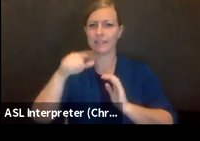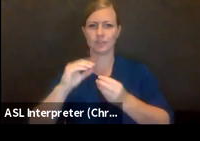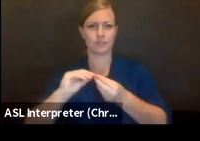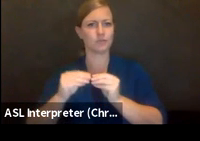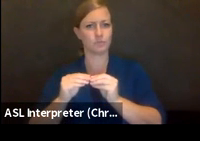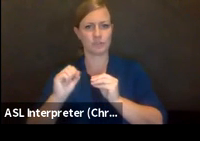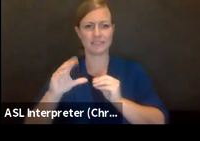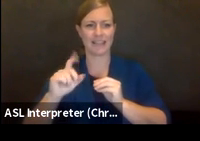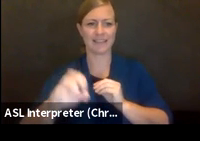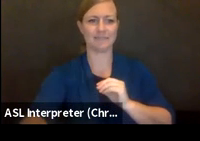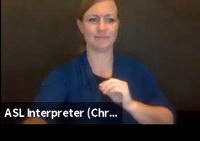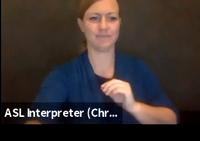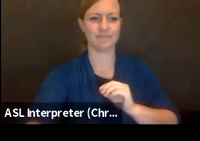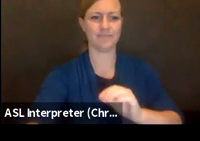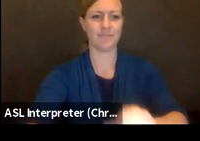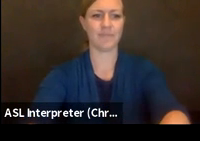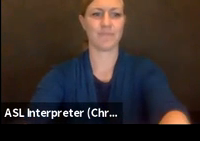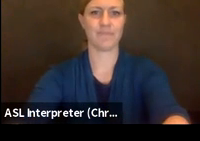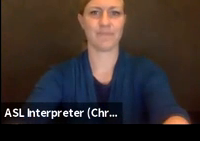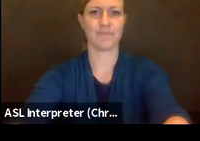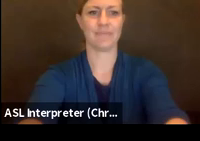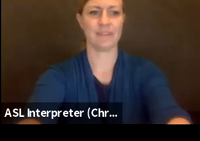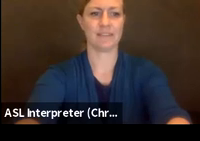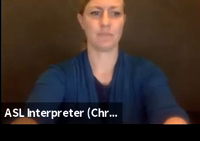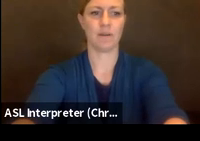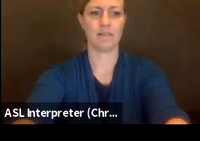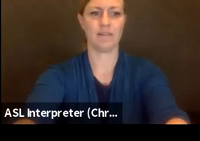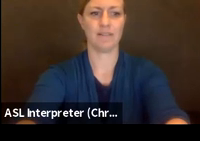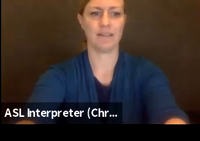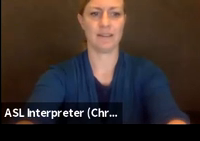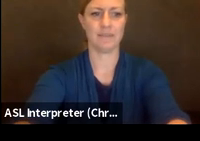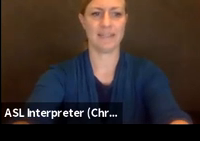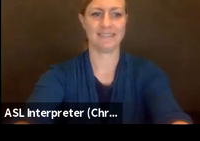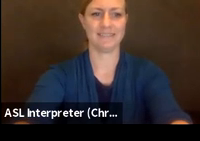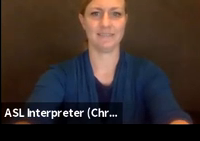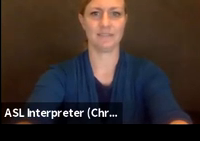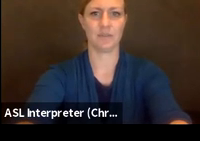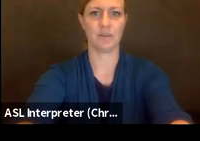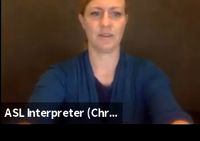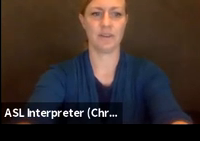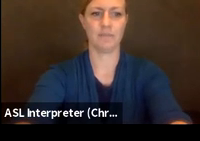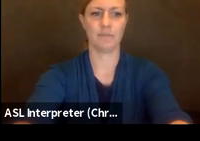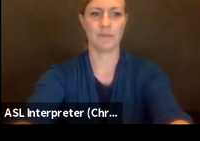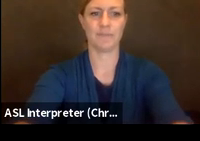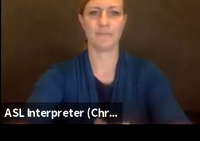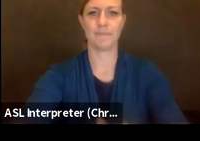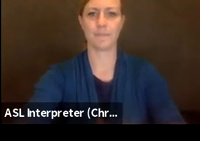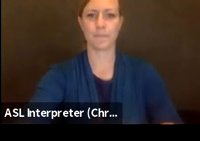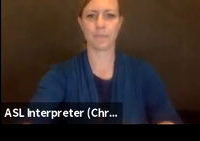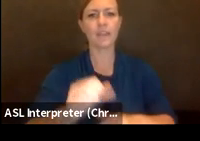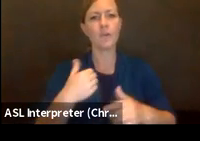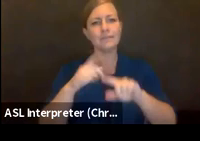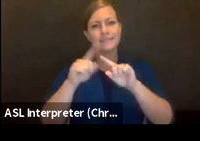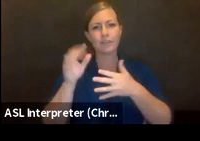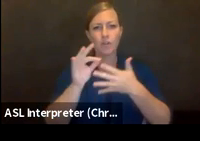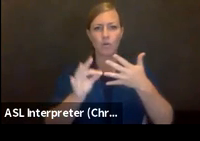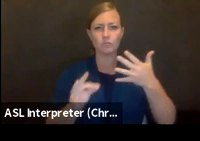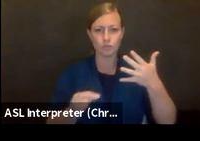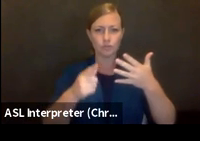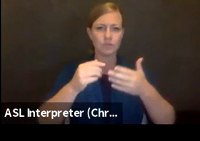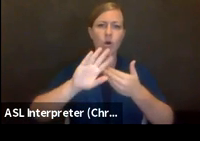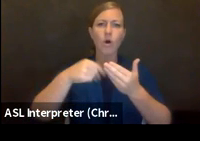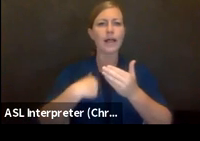ESD 189 - Amy Colburn: You can also have it round final grades for you. So there's just some other options. You can kind of keep scrolling. All of these have the little question mark. So you can see